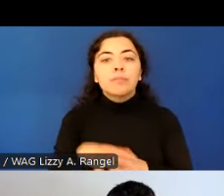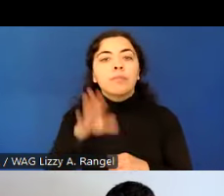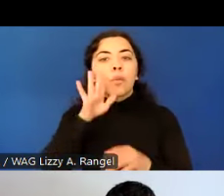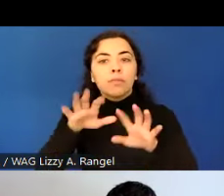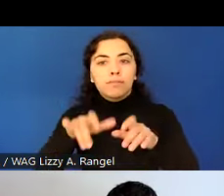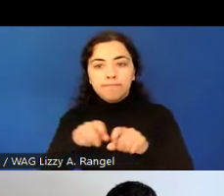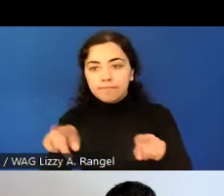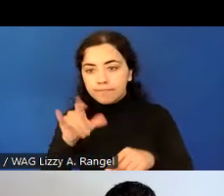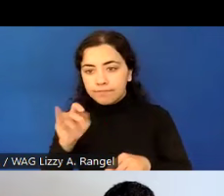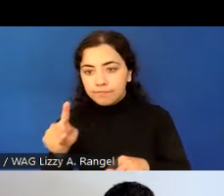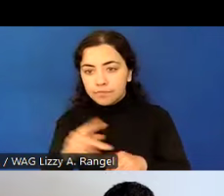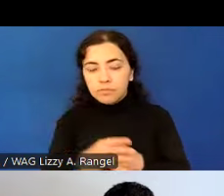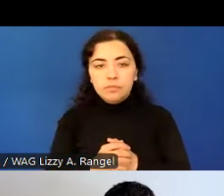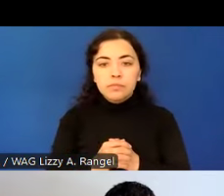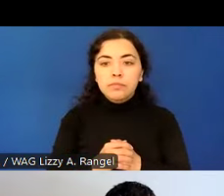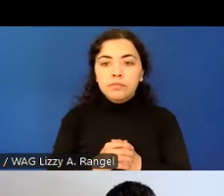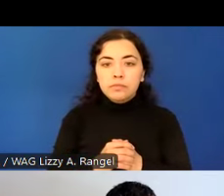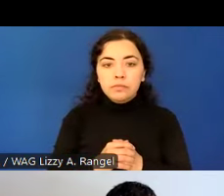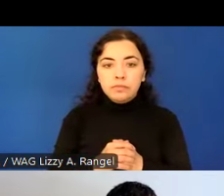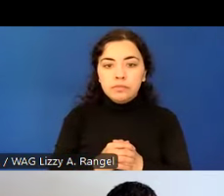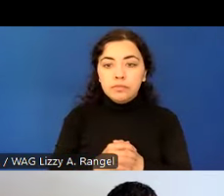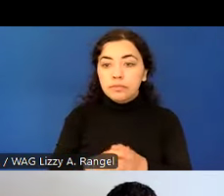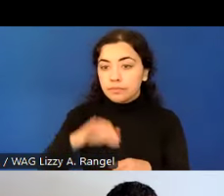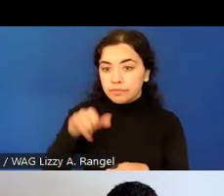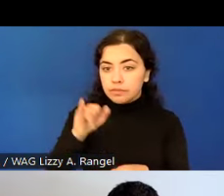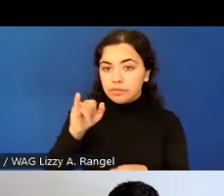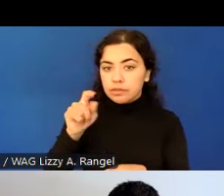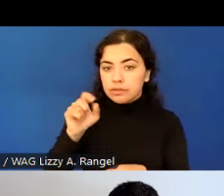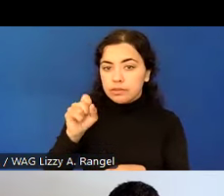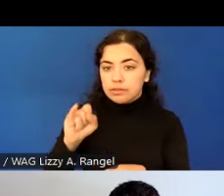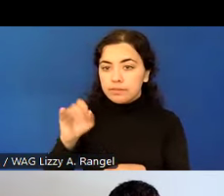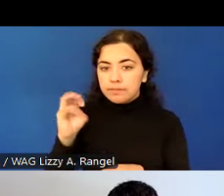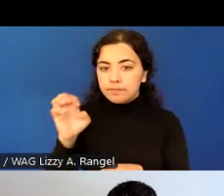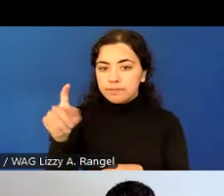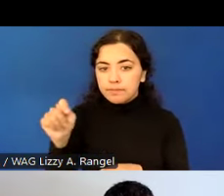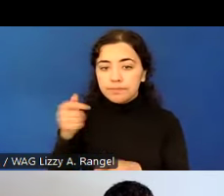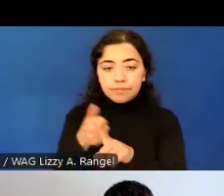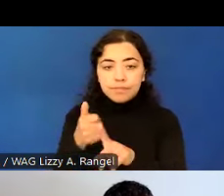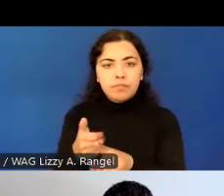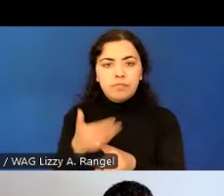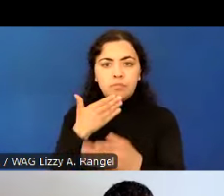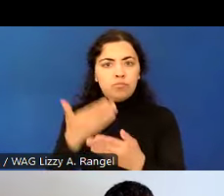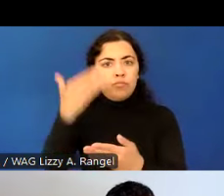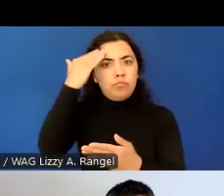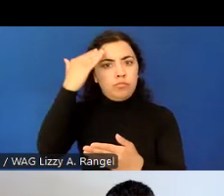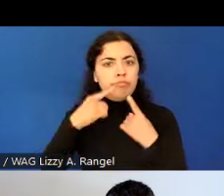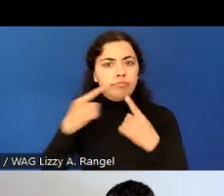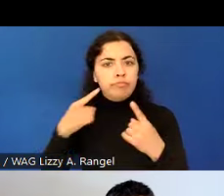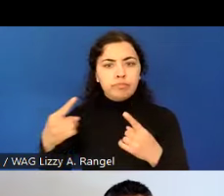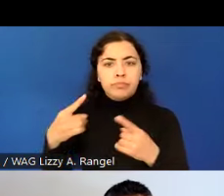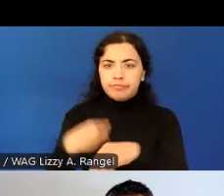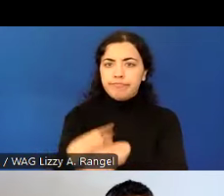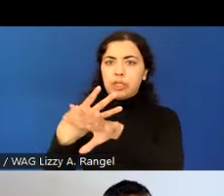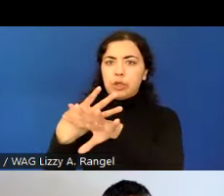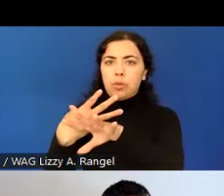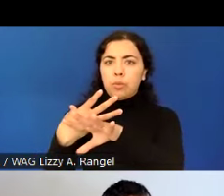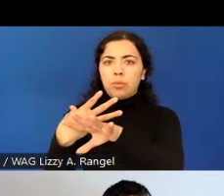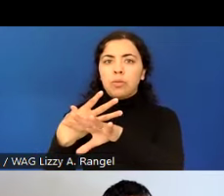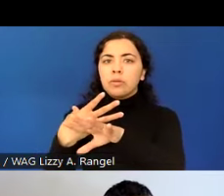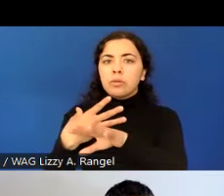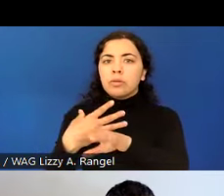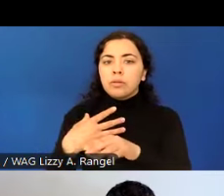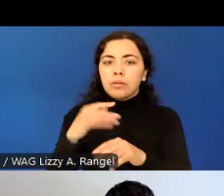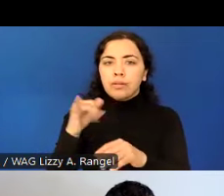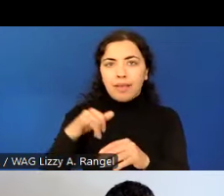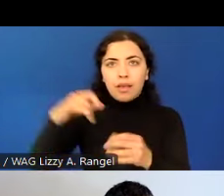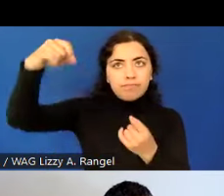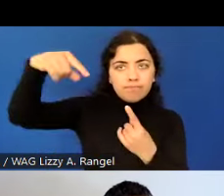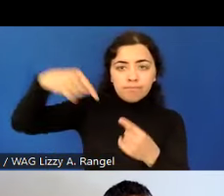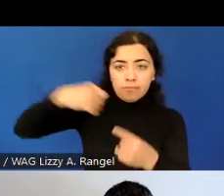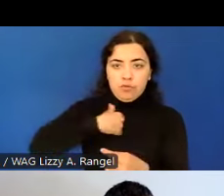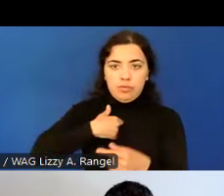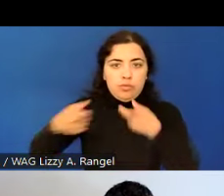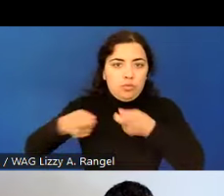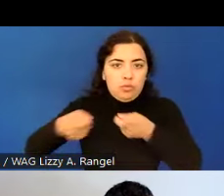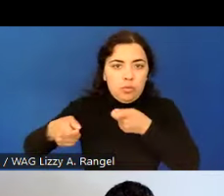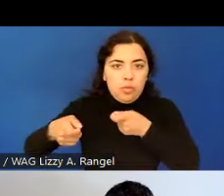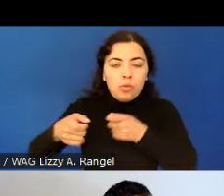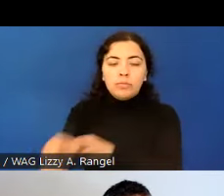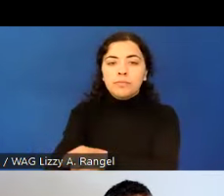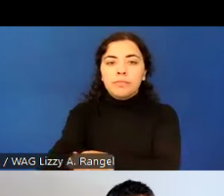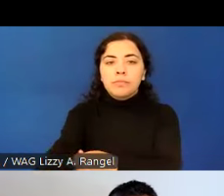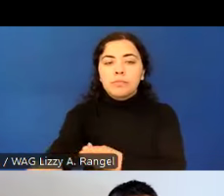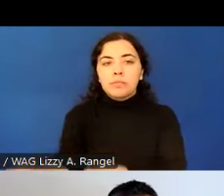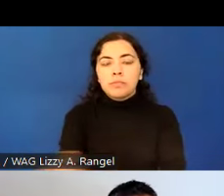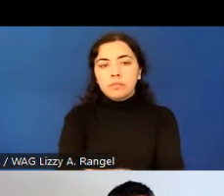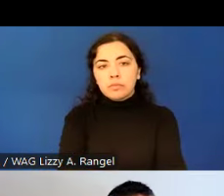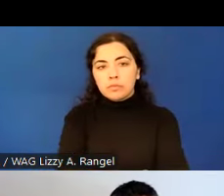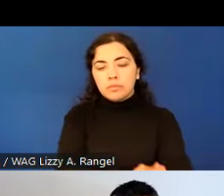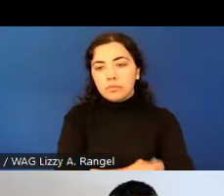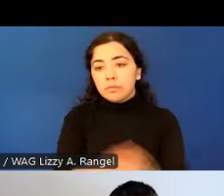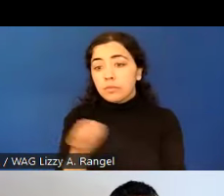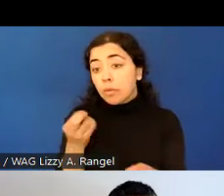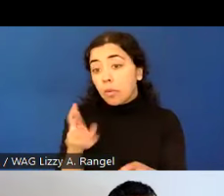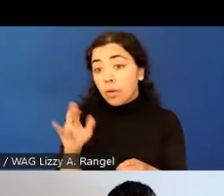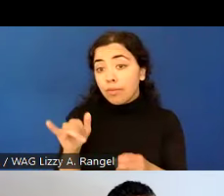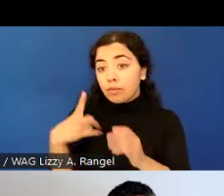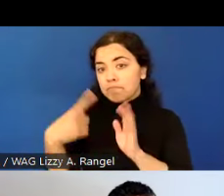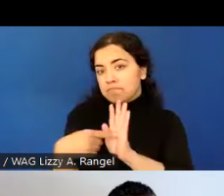Then Jitsi meet is software you host on a server you control, or that instance that you join,